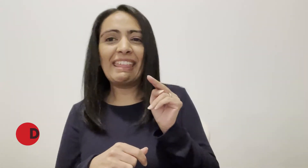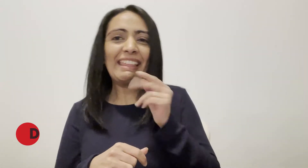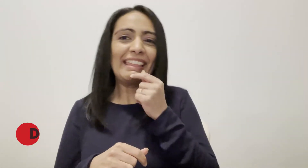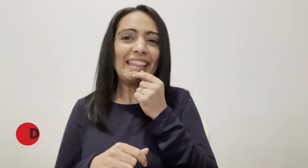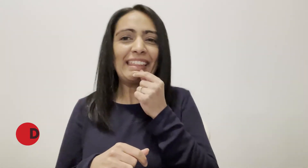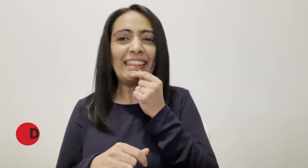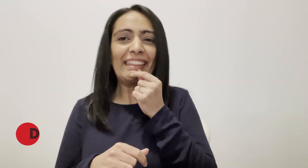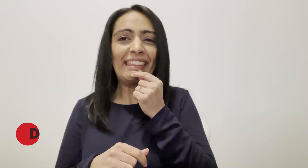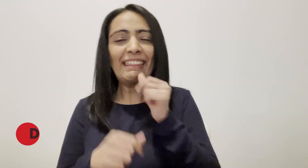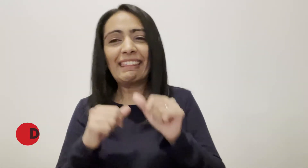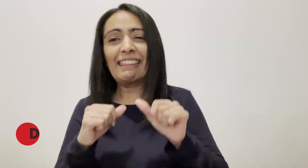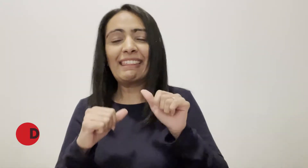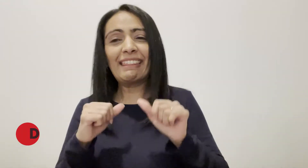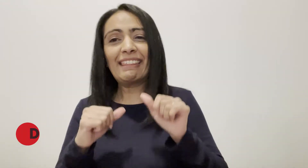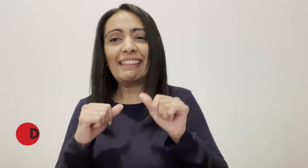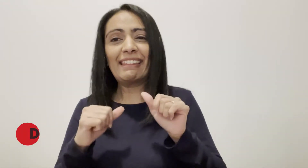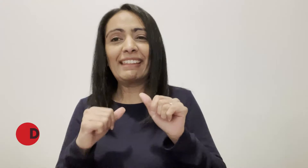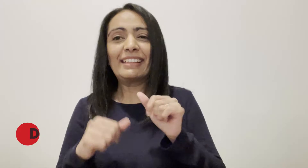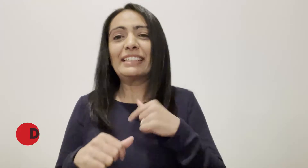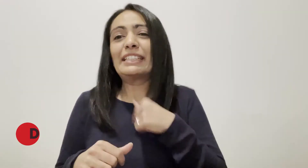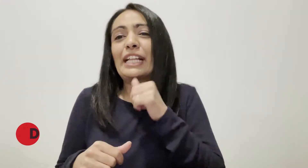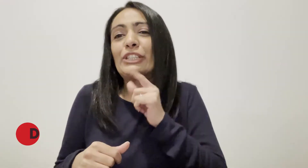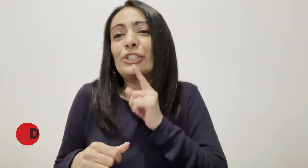I was reluctant and said no.